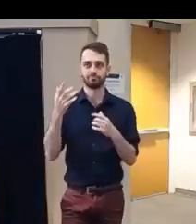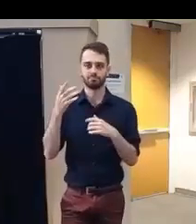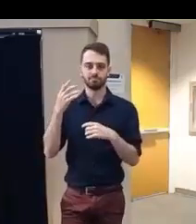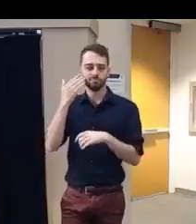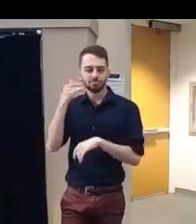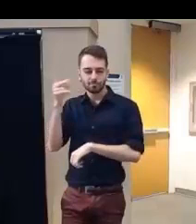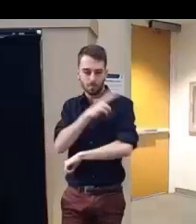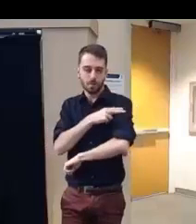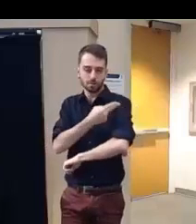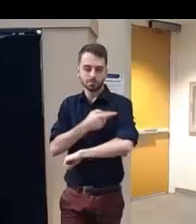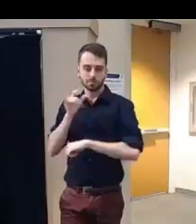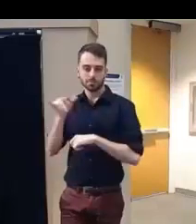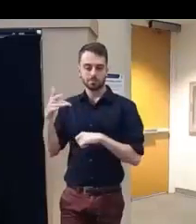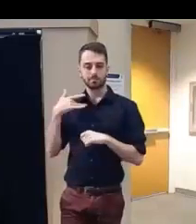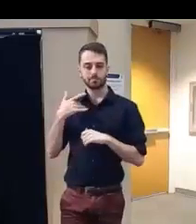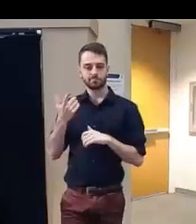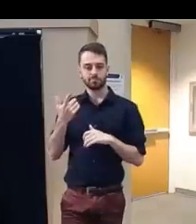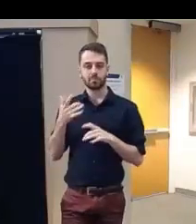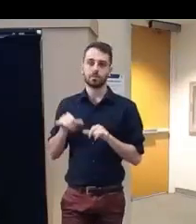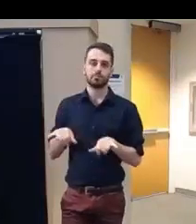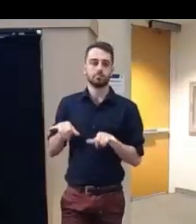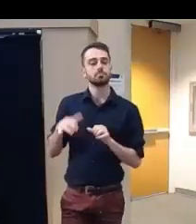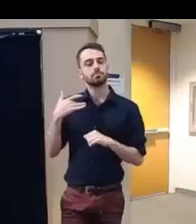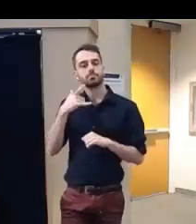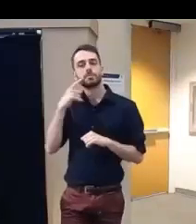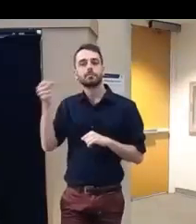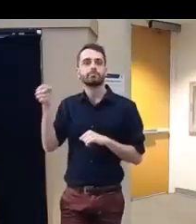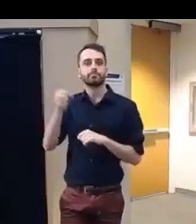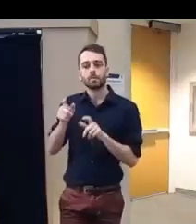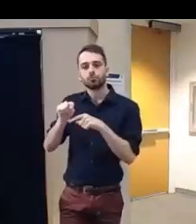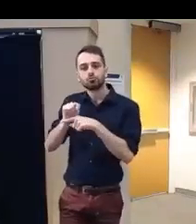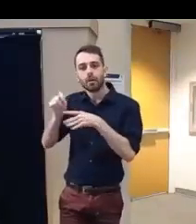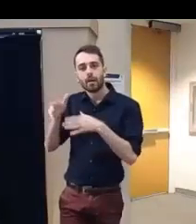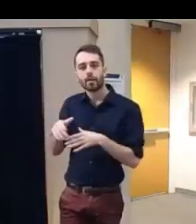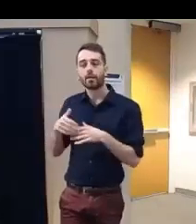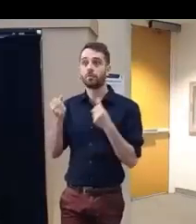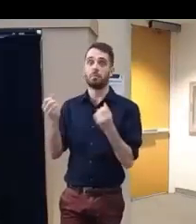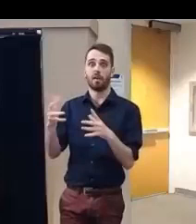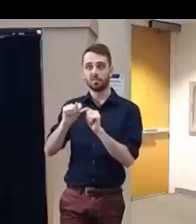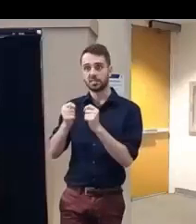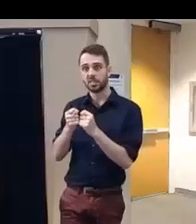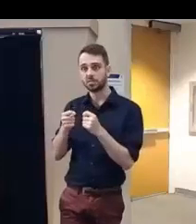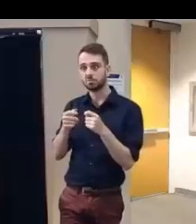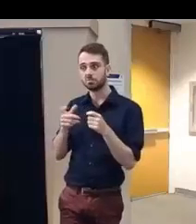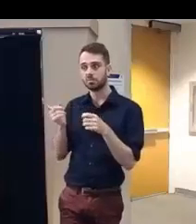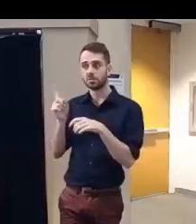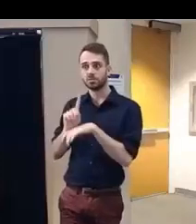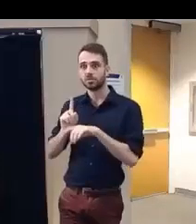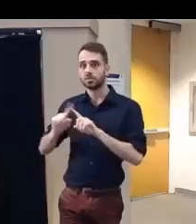where a trainee might be working with you know many different teams and so really learning you